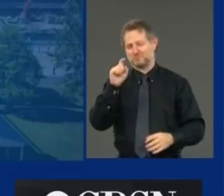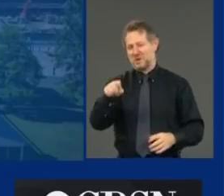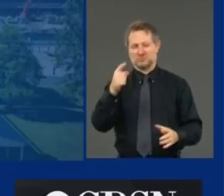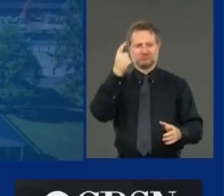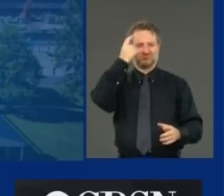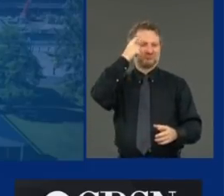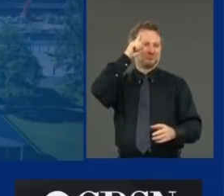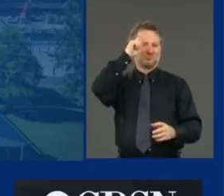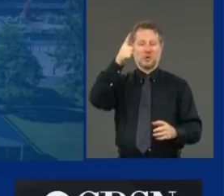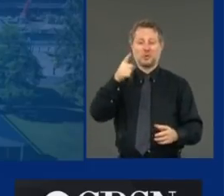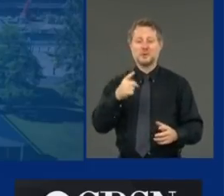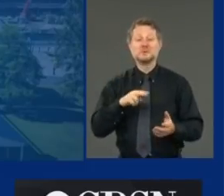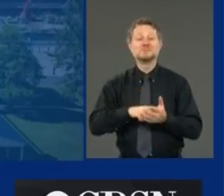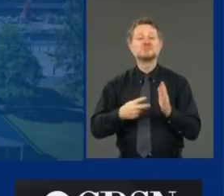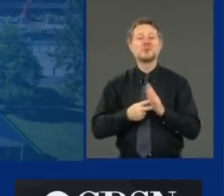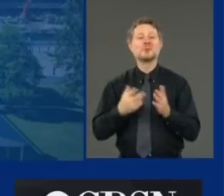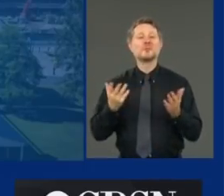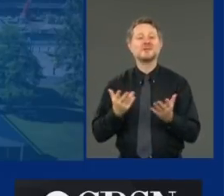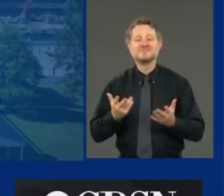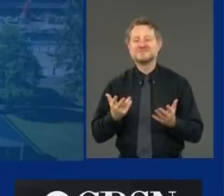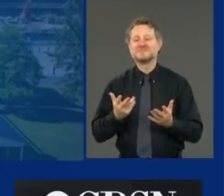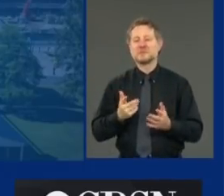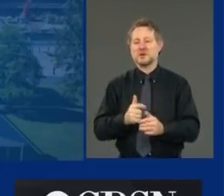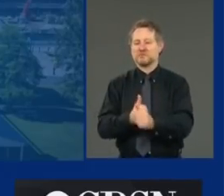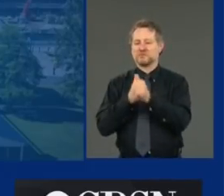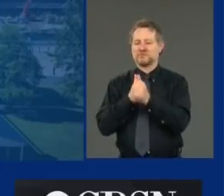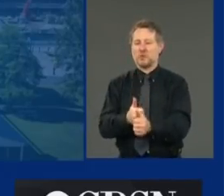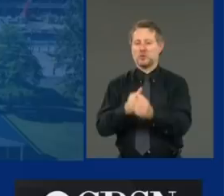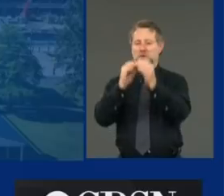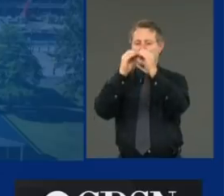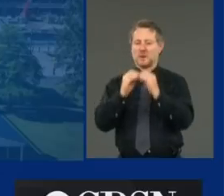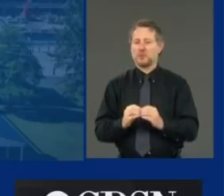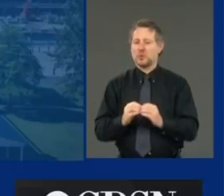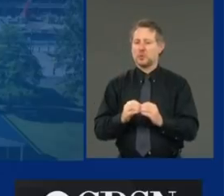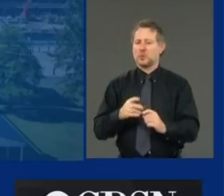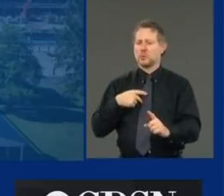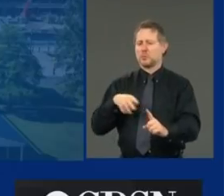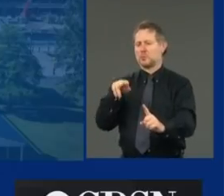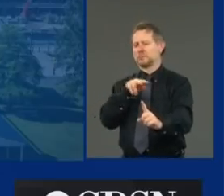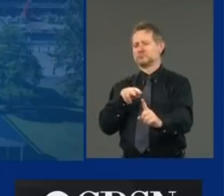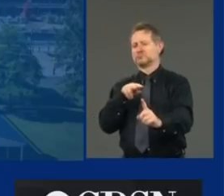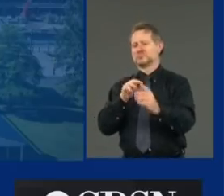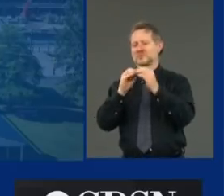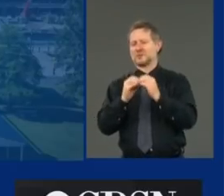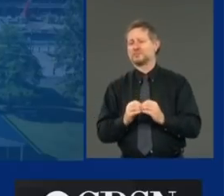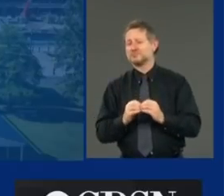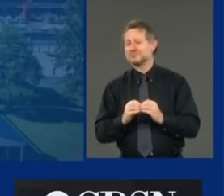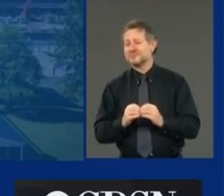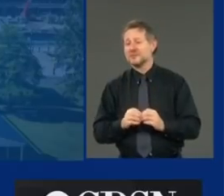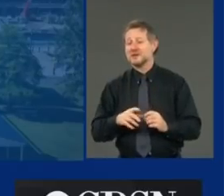AS LONG AS IT IS SAFE. AND YOU ARE SAFE IF YOU ARE ACTING SMART.